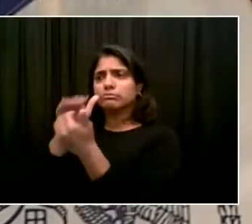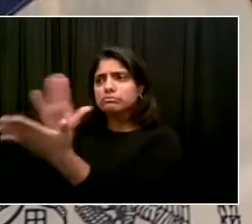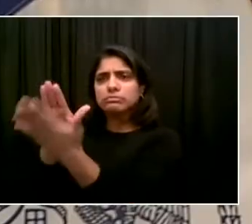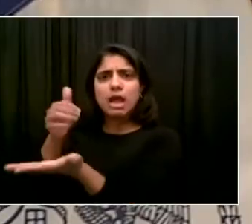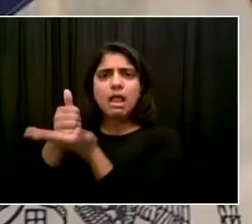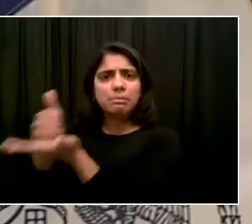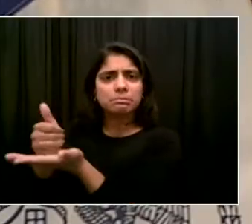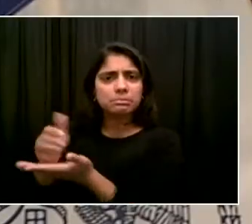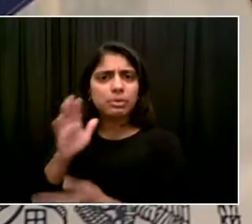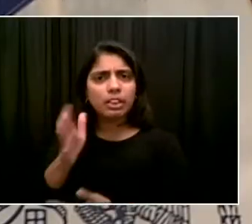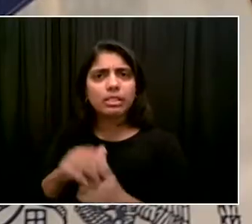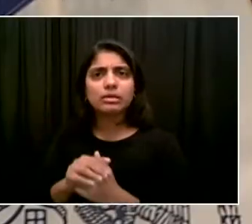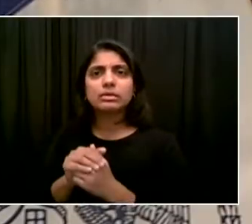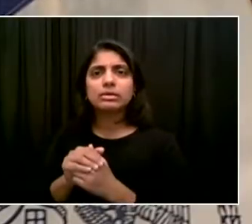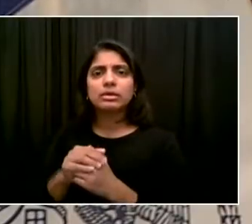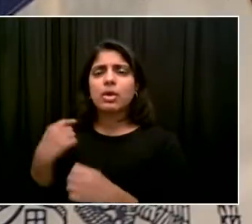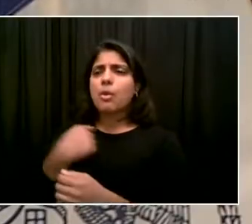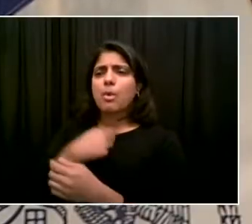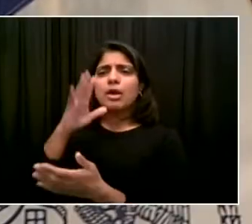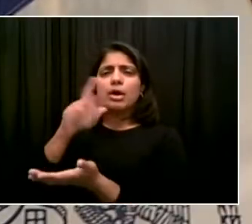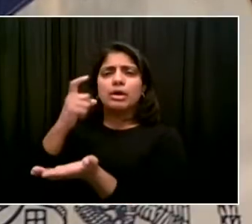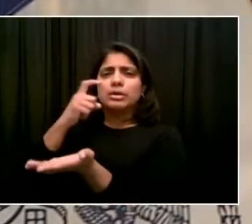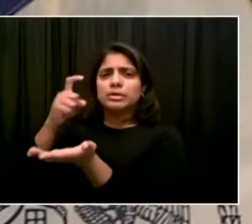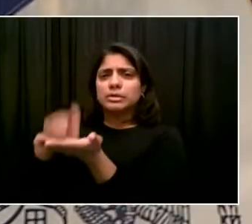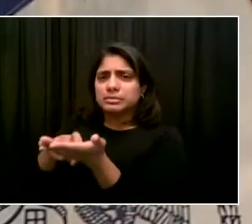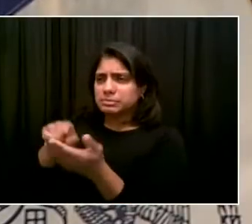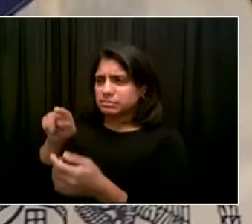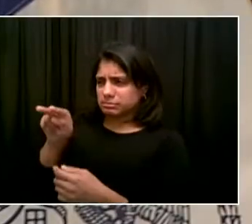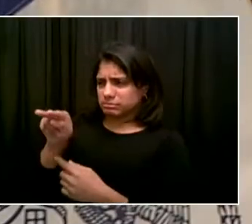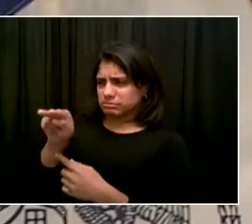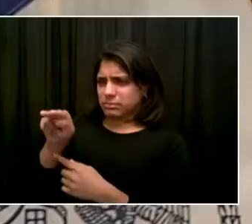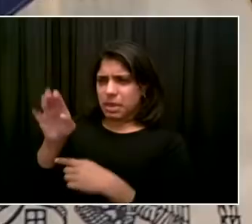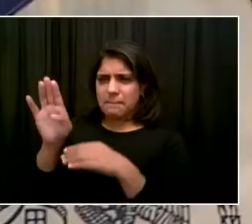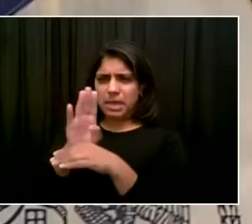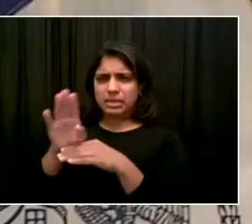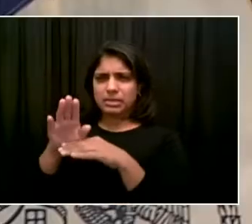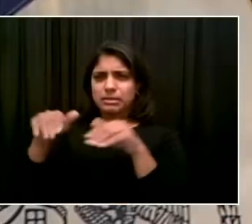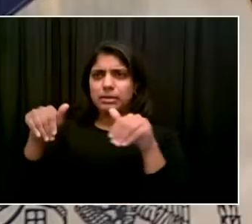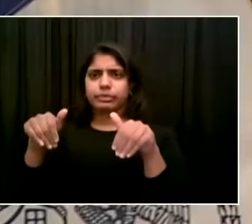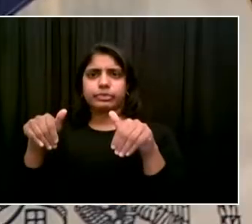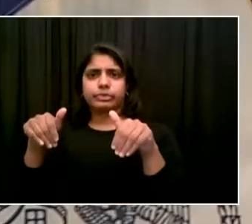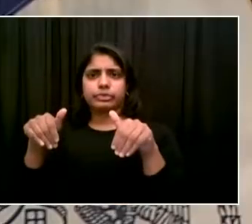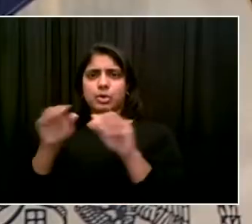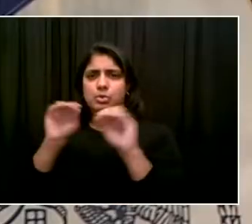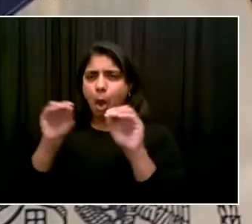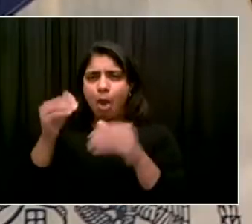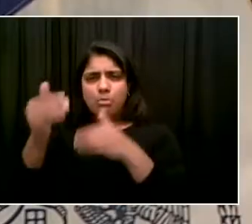WHETHER THERE IS A VALID REASONABLE ACCOMMODATION. THERE' SANY CONCERN THE PROCESS MAY NOT OF BEEN DONE